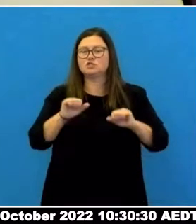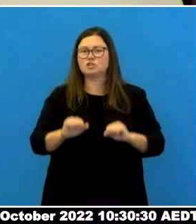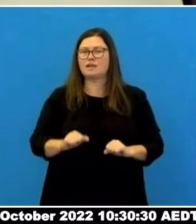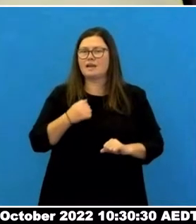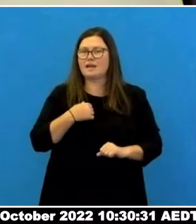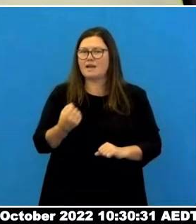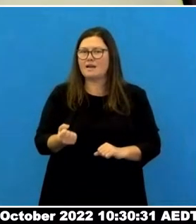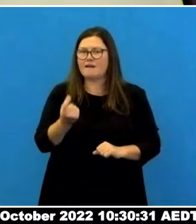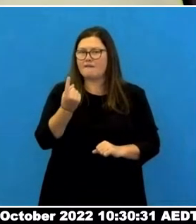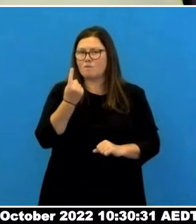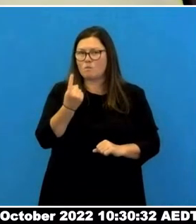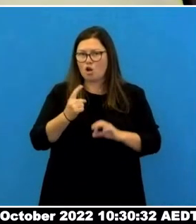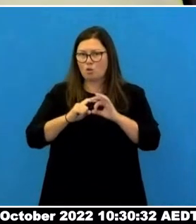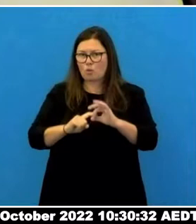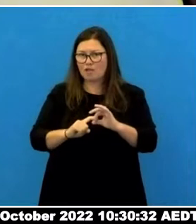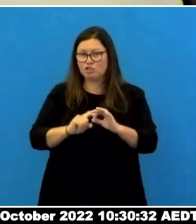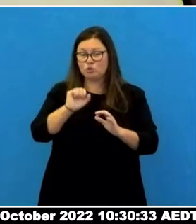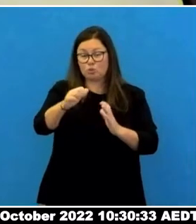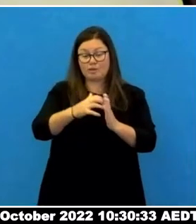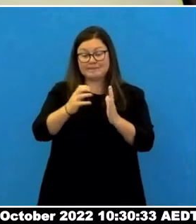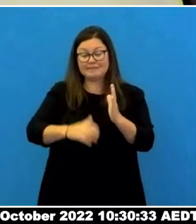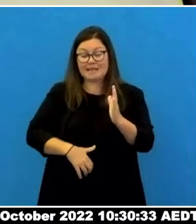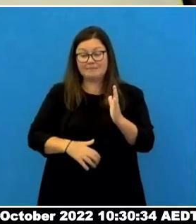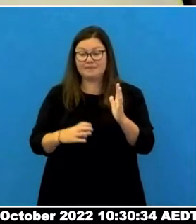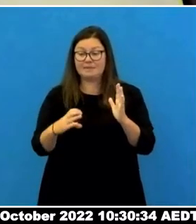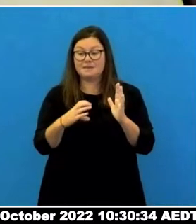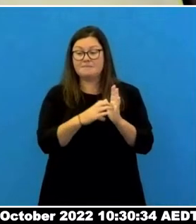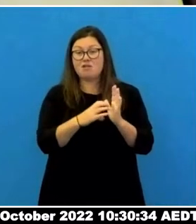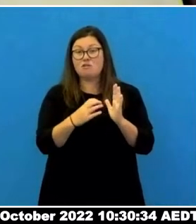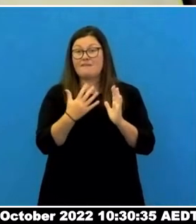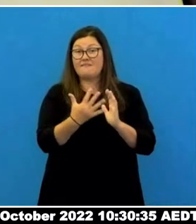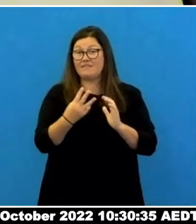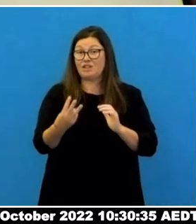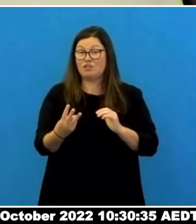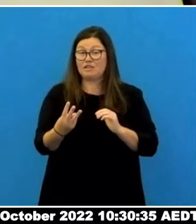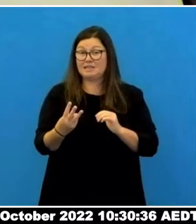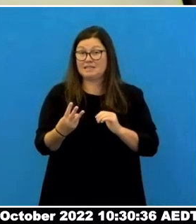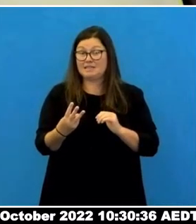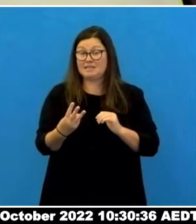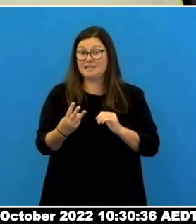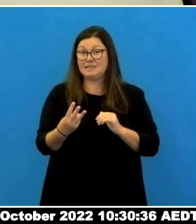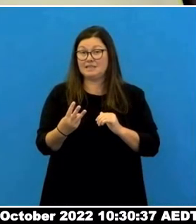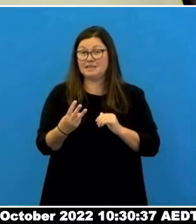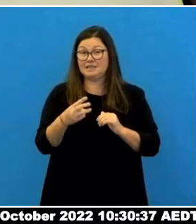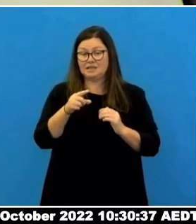In paragraph 53 of your statement, you indicate that those who participated